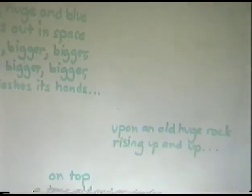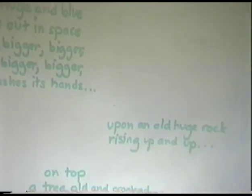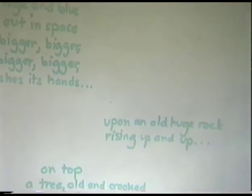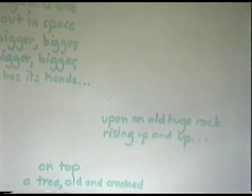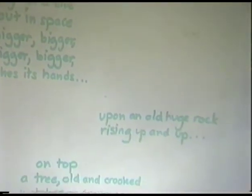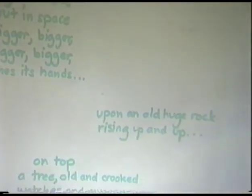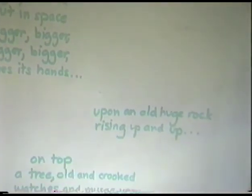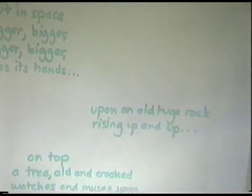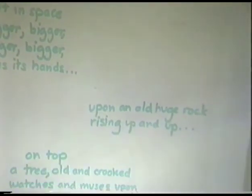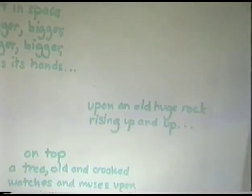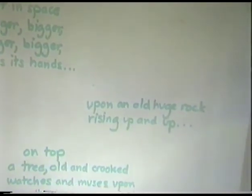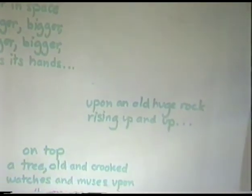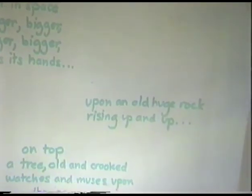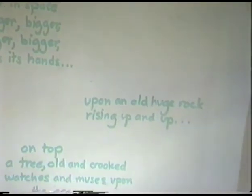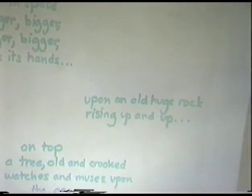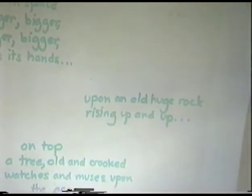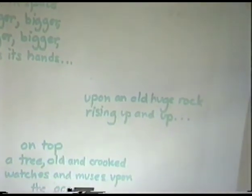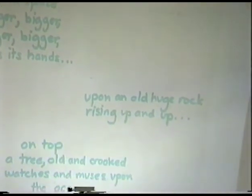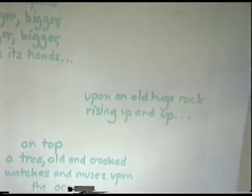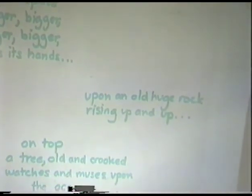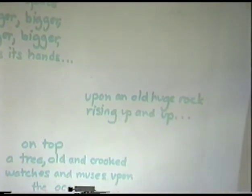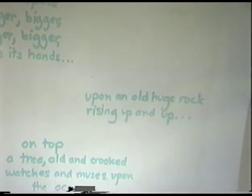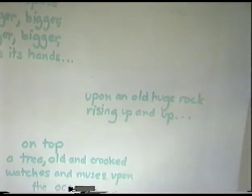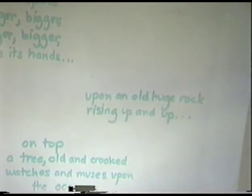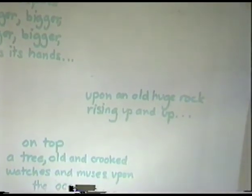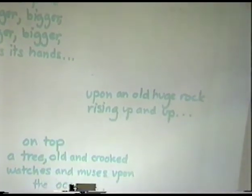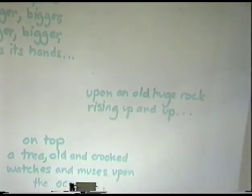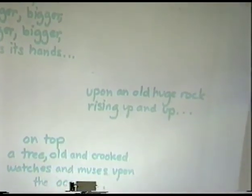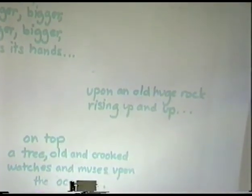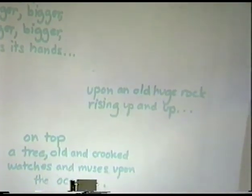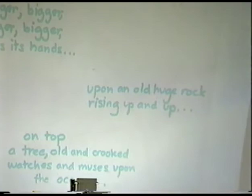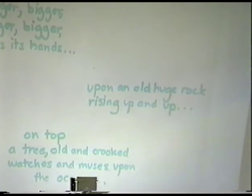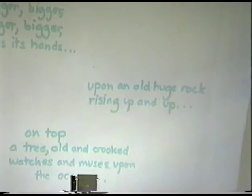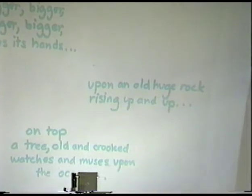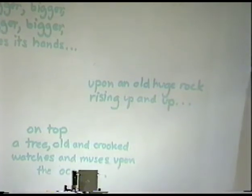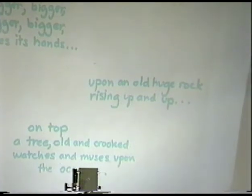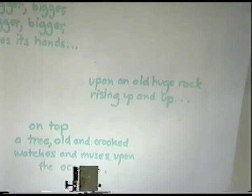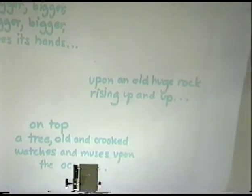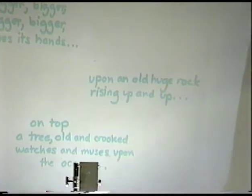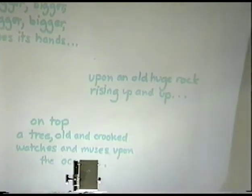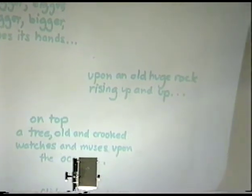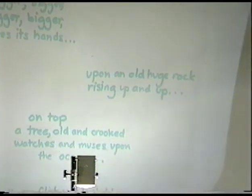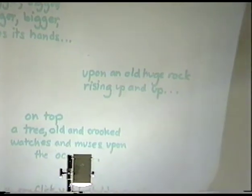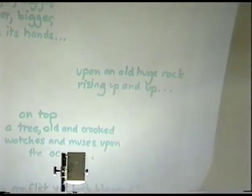You see how I wrote the stand as I used space to show the differences between my ideas.